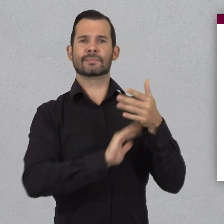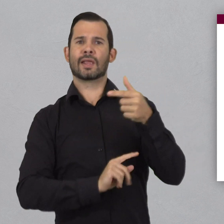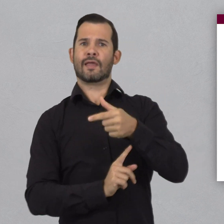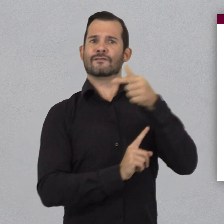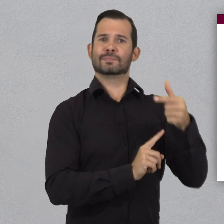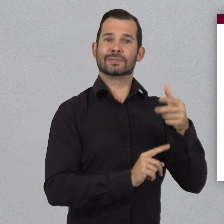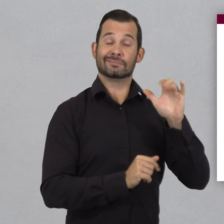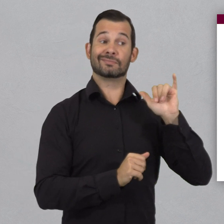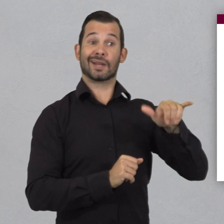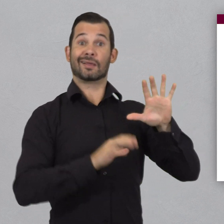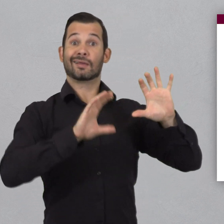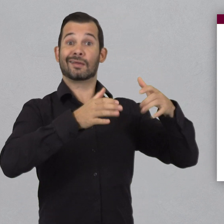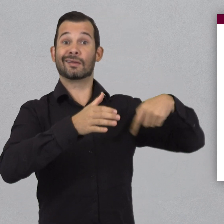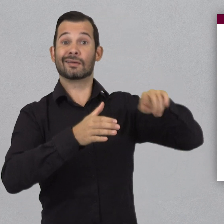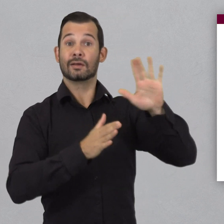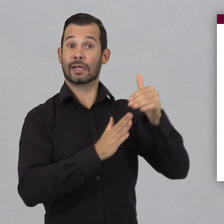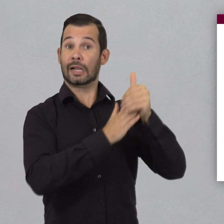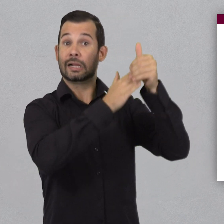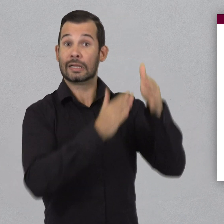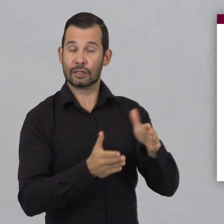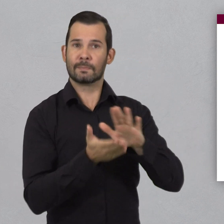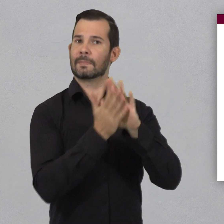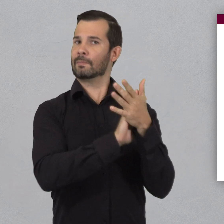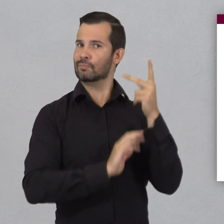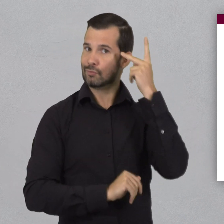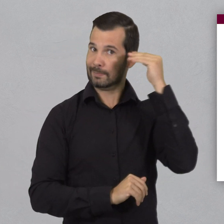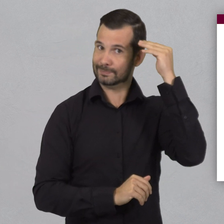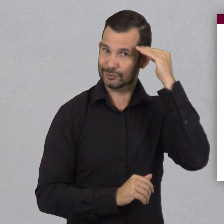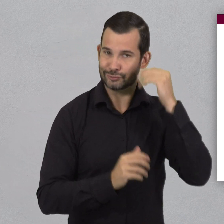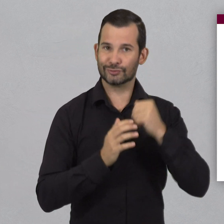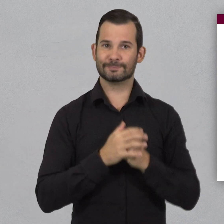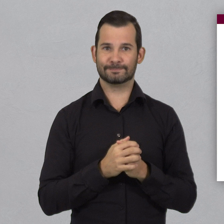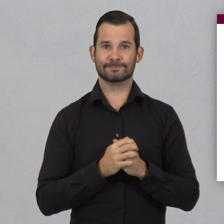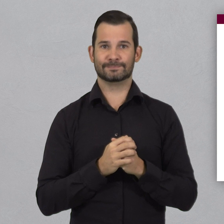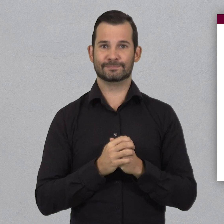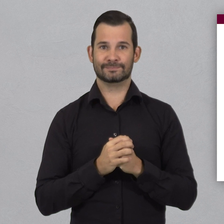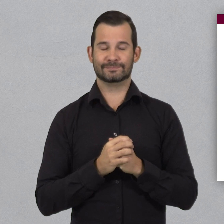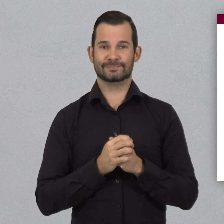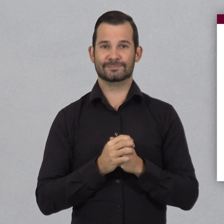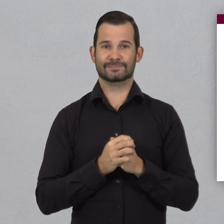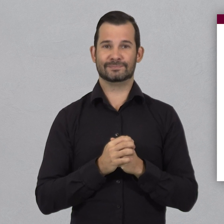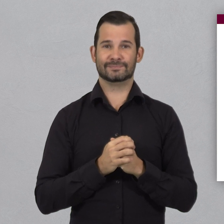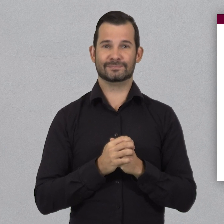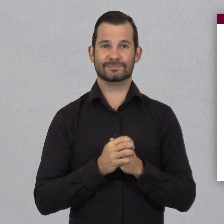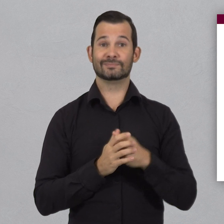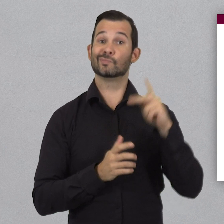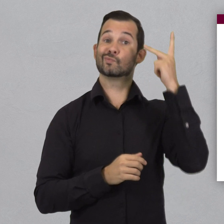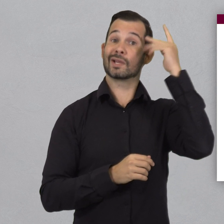of Commons forms the government, and the party’s leader becomes the prime minister.